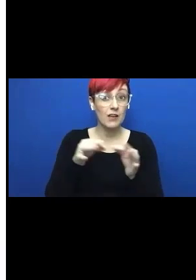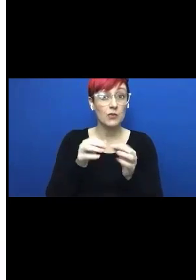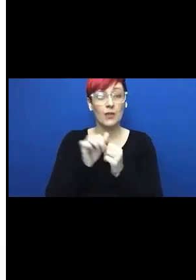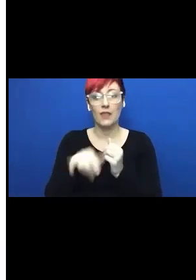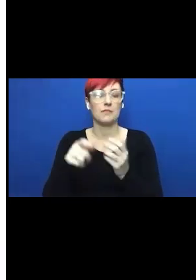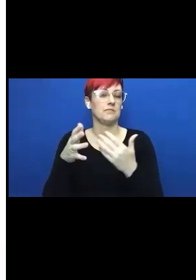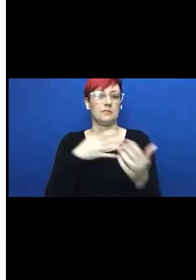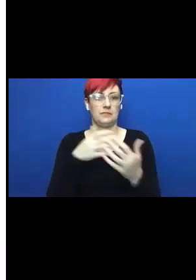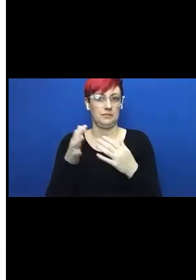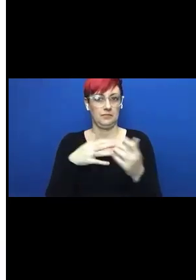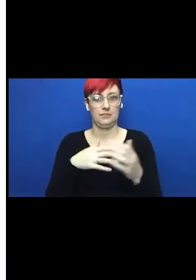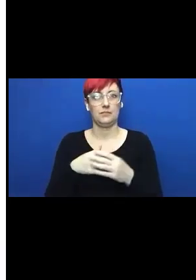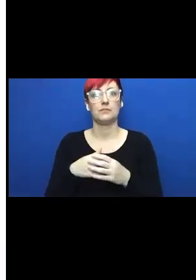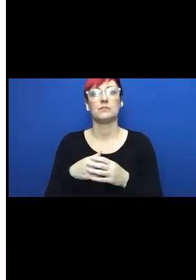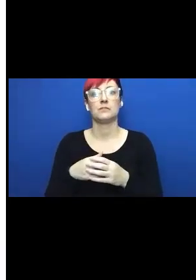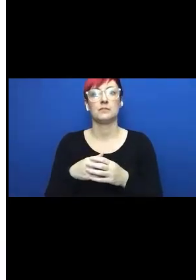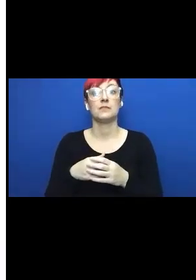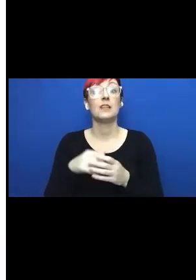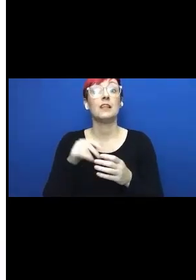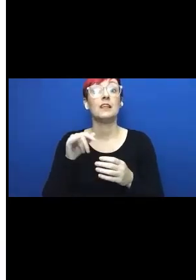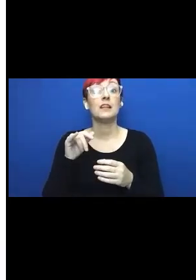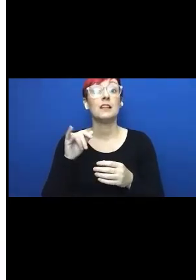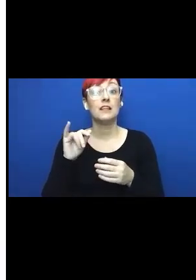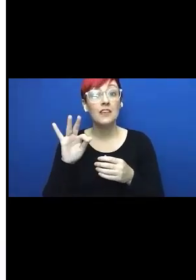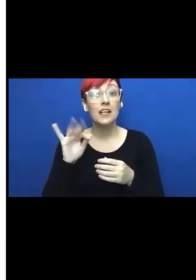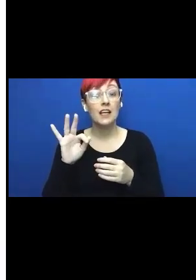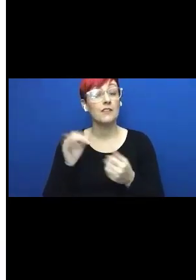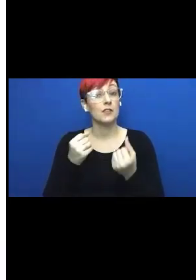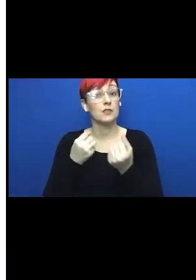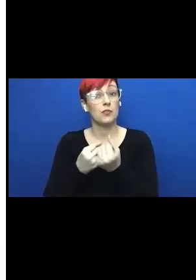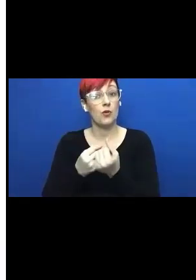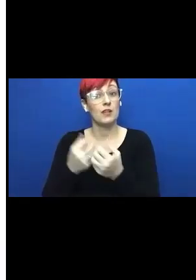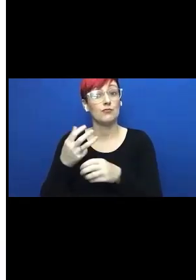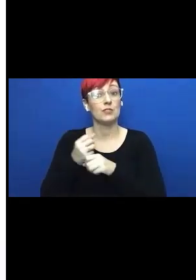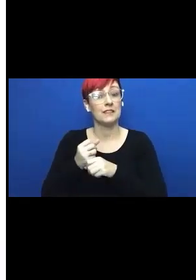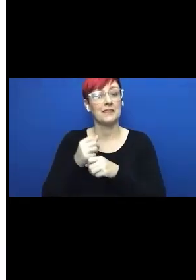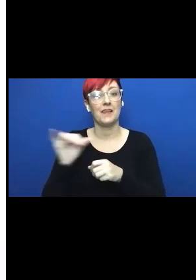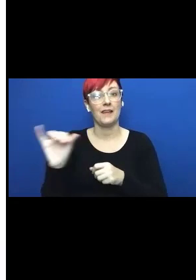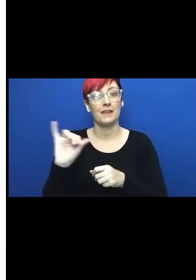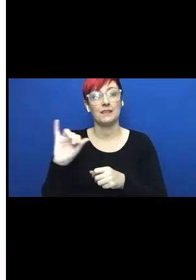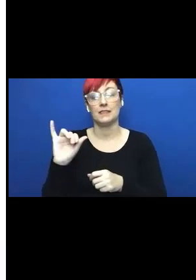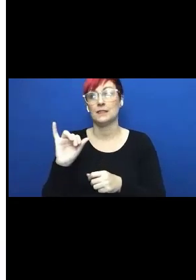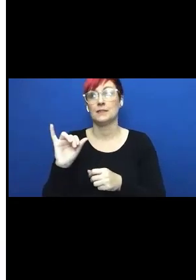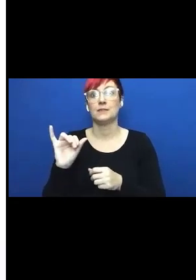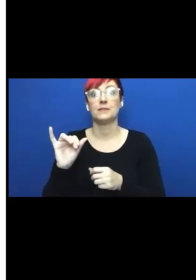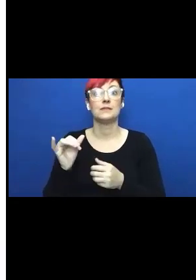even if the support is received in kind,